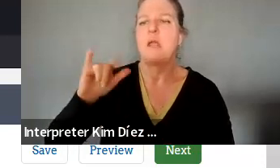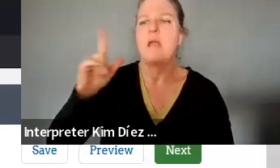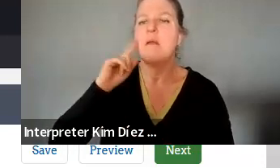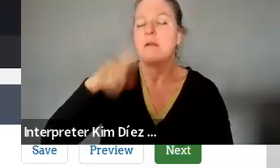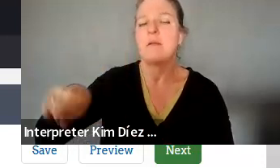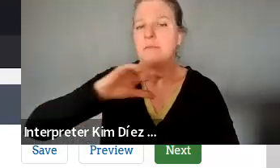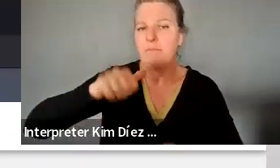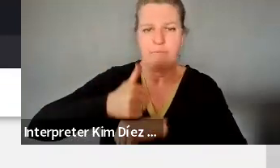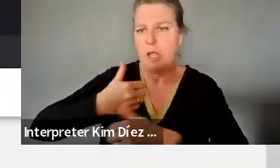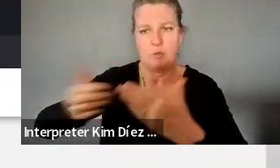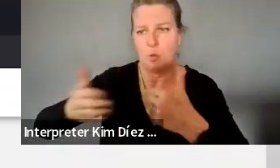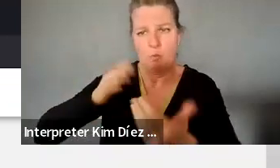of whatever it is you're gonna upload.